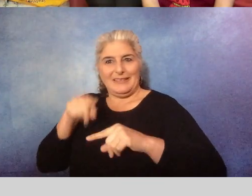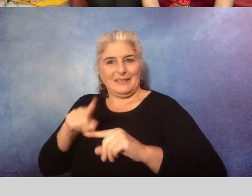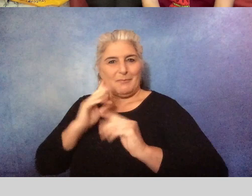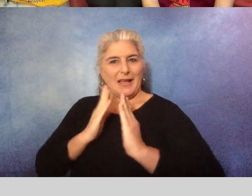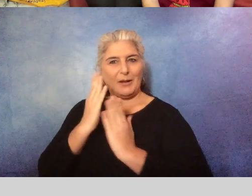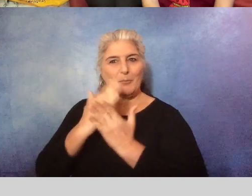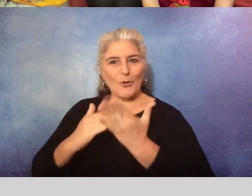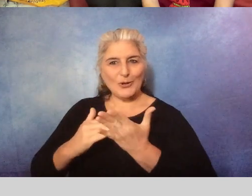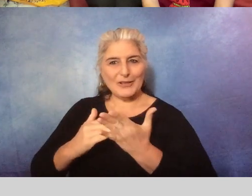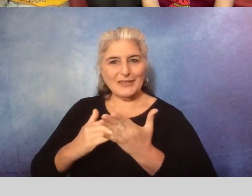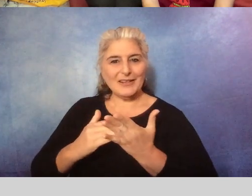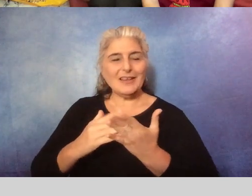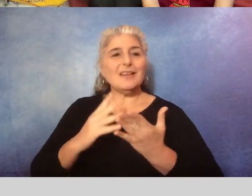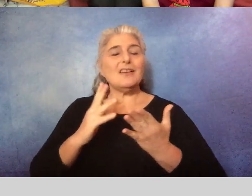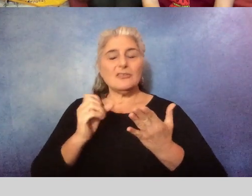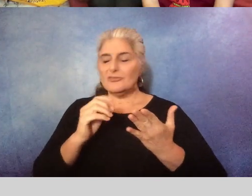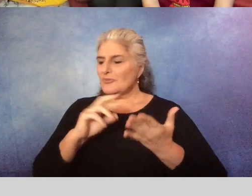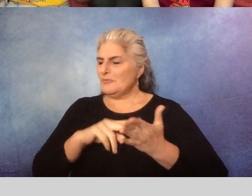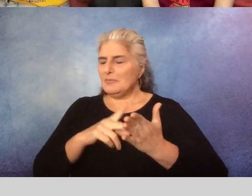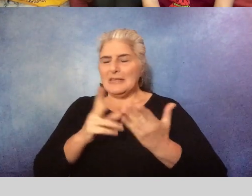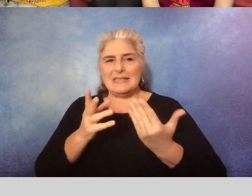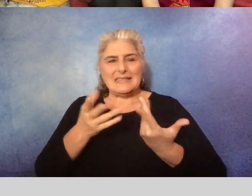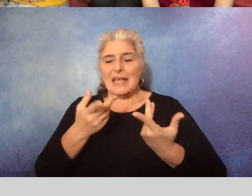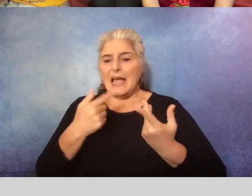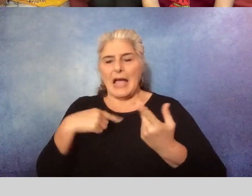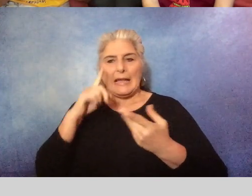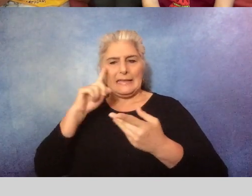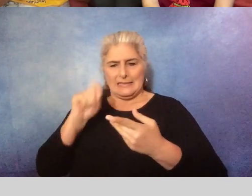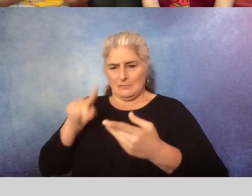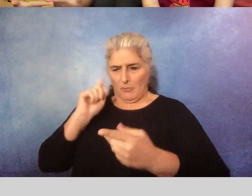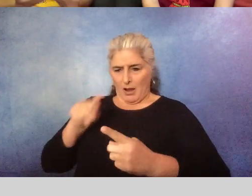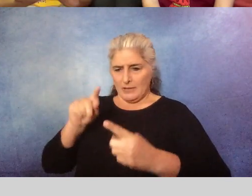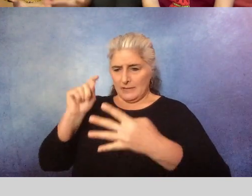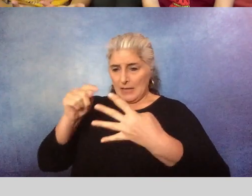I spot these elements and it makes it much, much